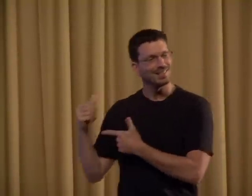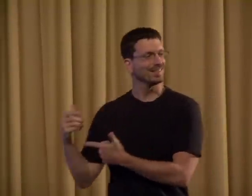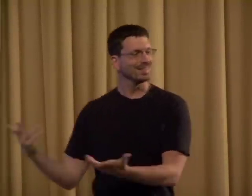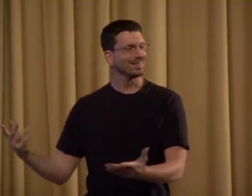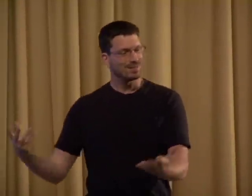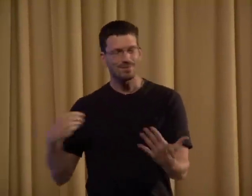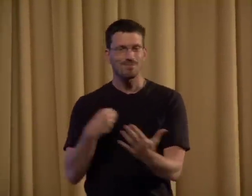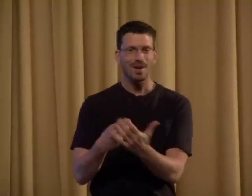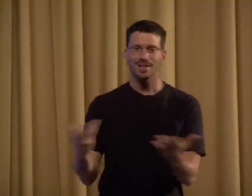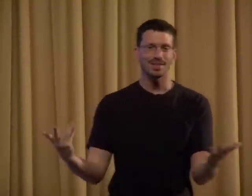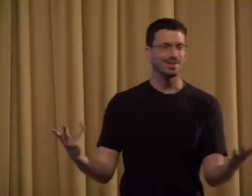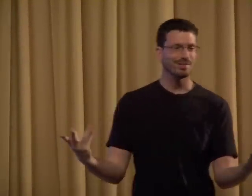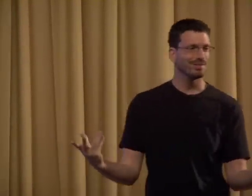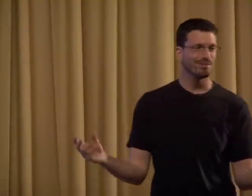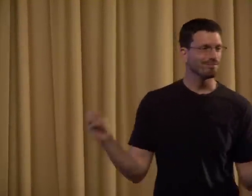I won! I drink Gatorade! I've got cash! But happiness? When you and the world are disconnected, you will always be searching and nothing is ever enough.